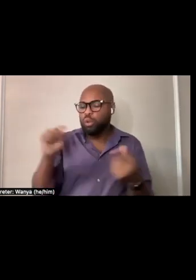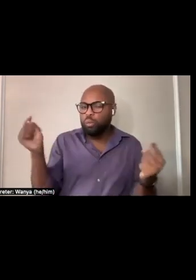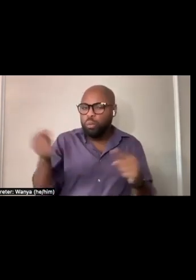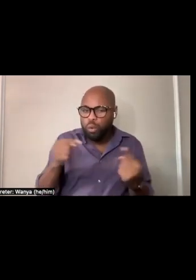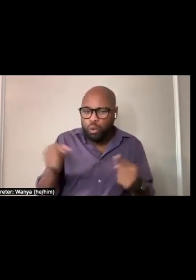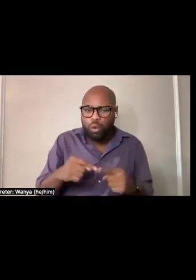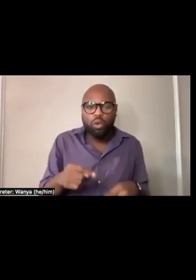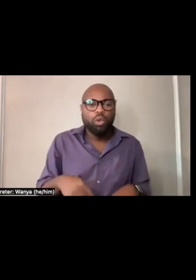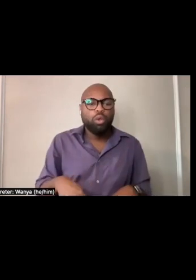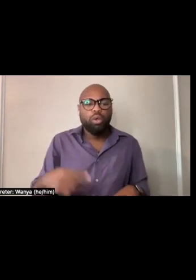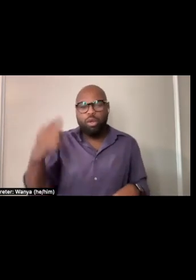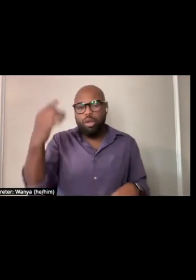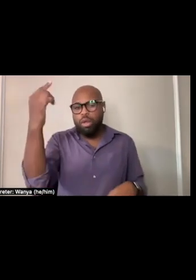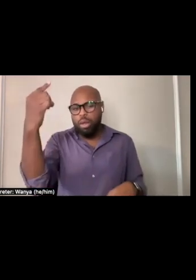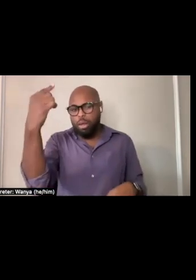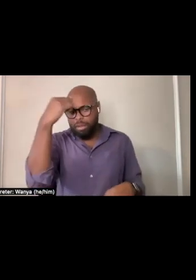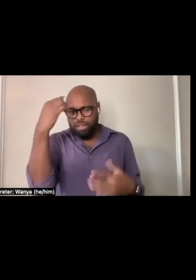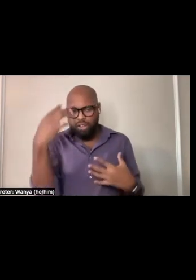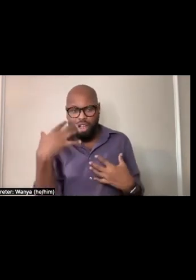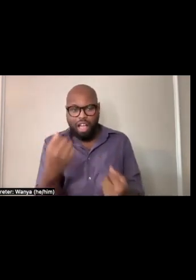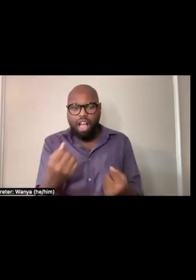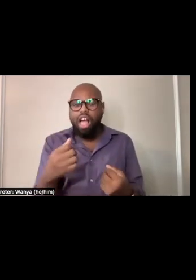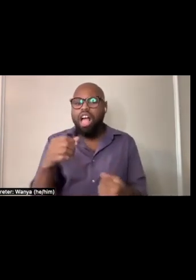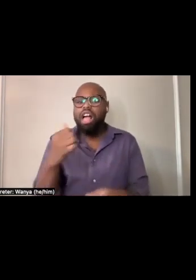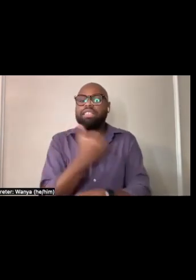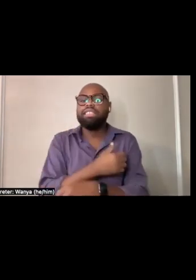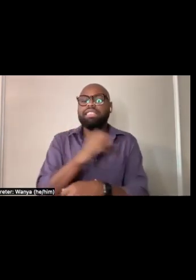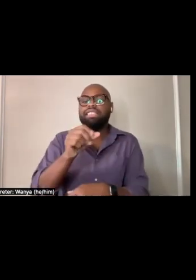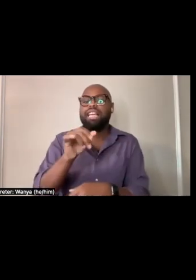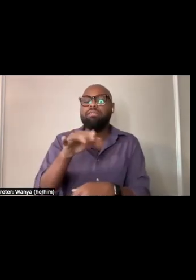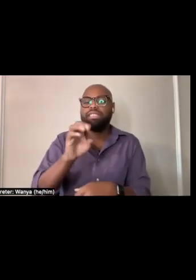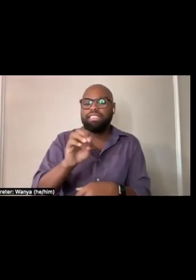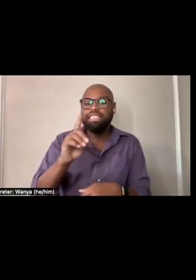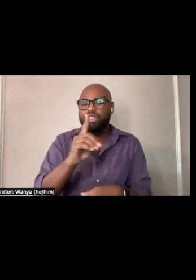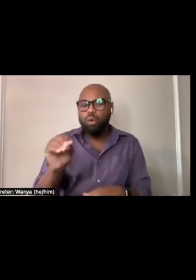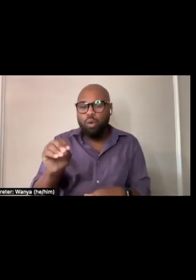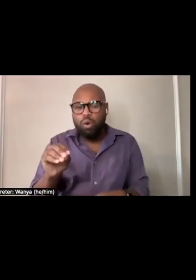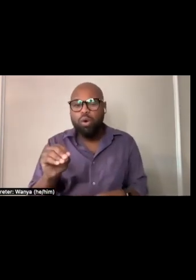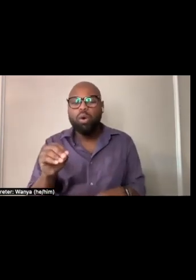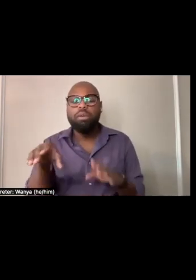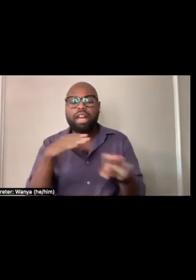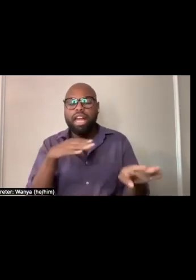terminal illnesses, behavioral issues and so on. So they saw an opportunity really growing